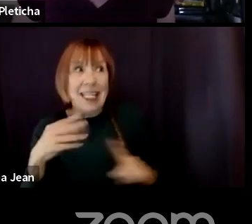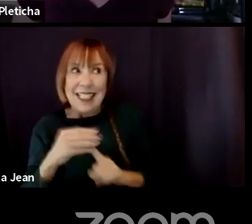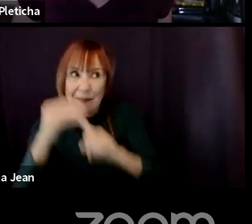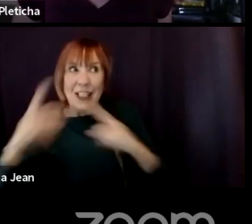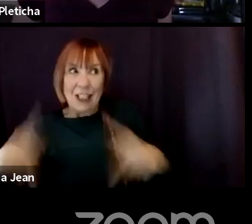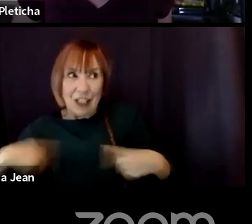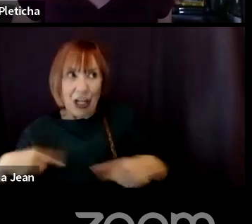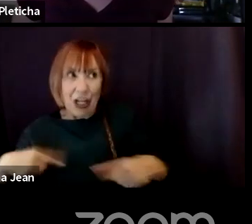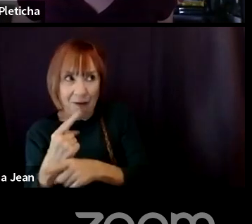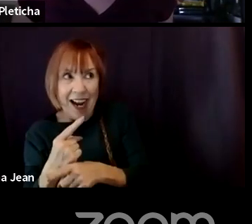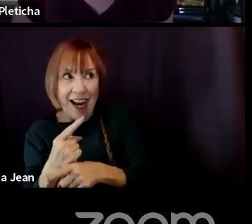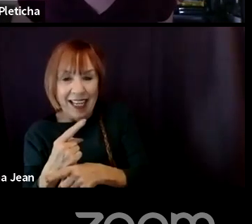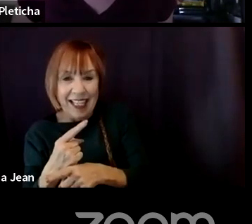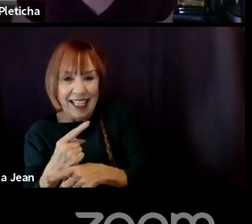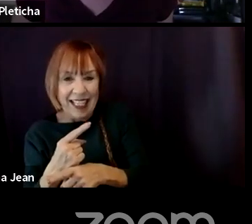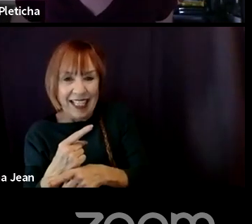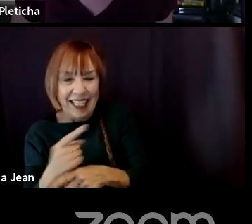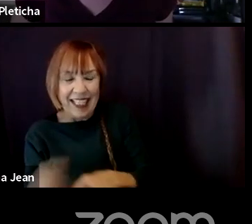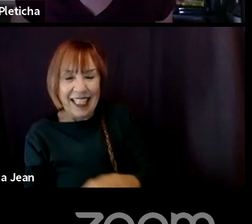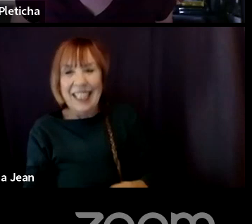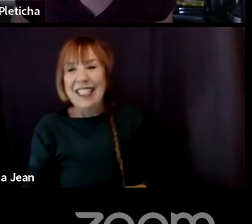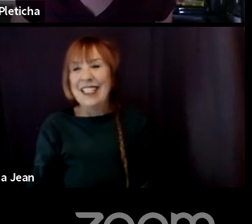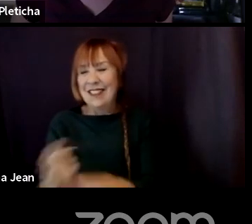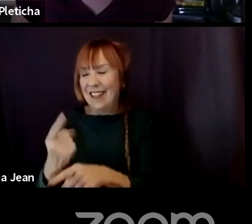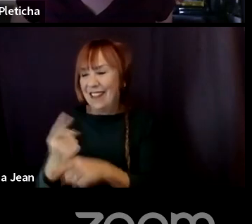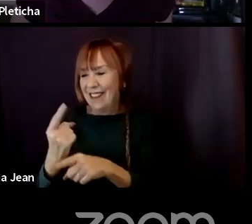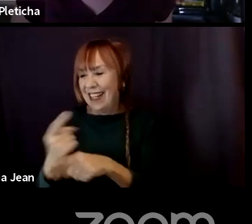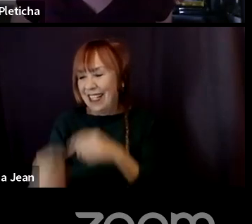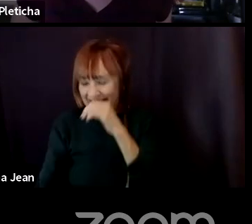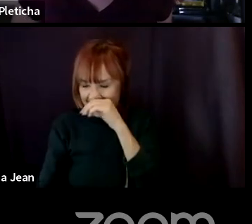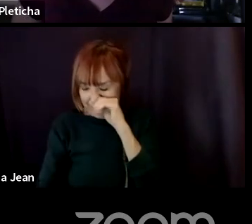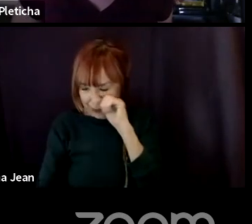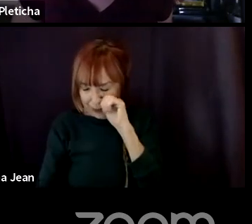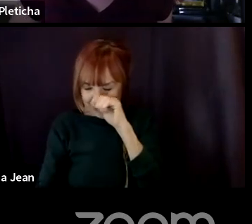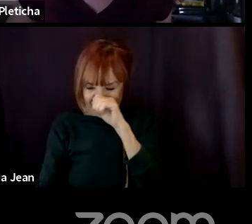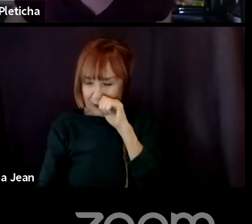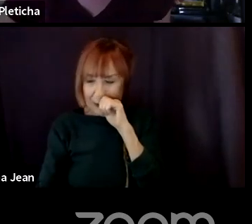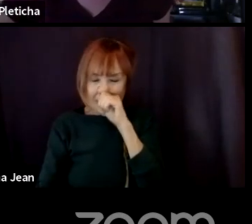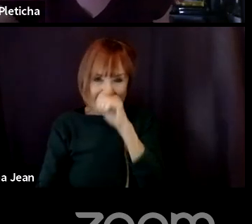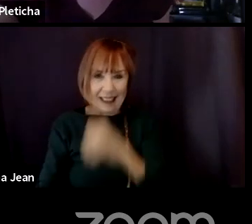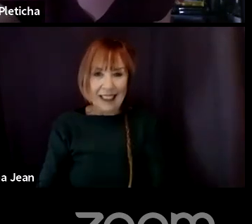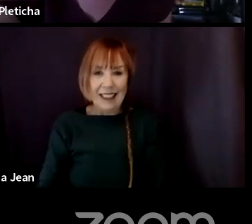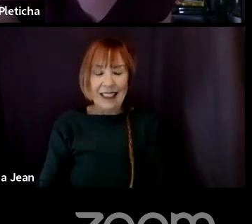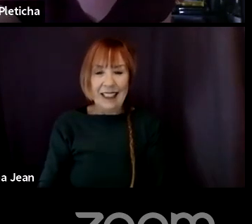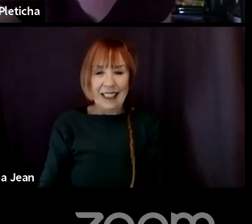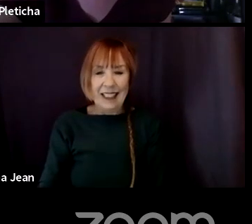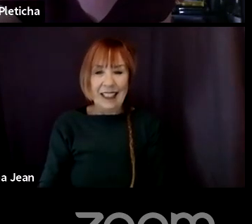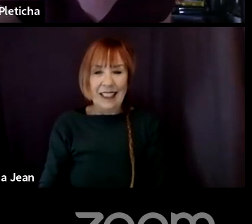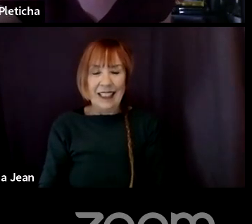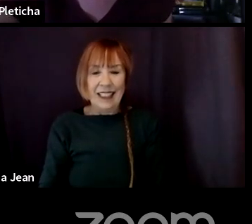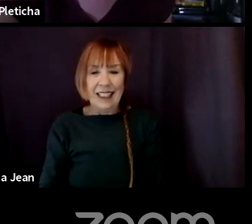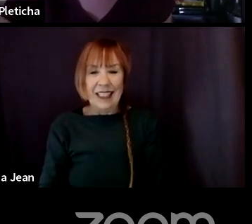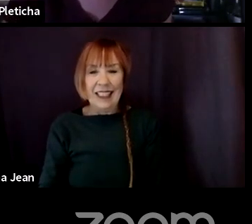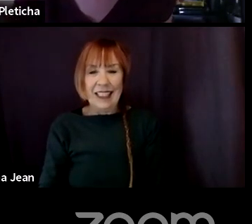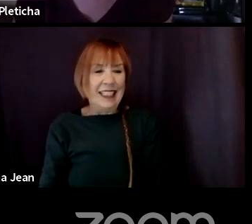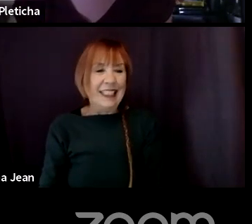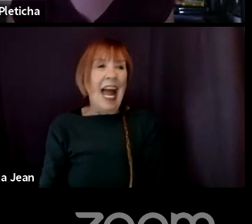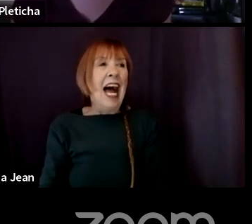about that, right? It is easy but, no, you're right, your point is-- Yeah, that's how I'm saying is, they would put them in a regular chair and have them do all the tricks that he couldn't really do.